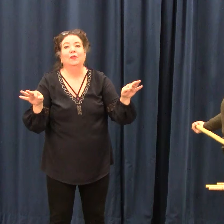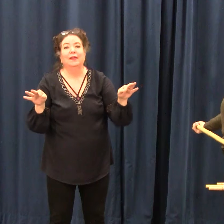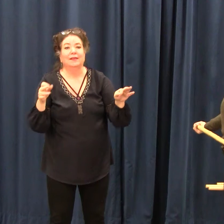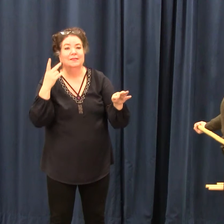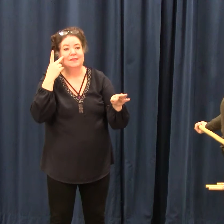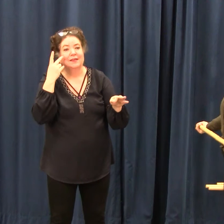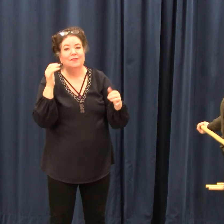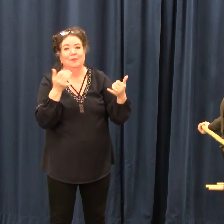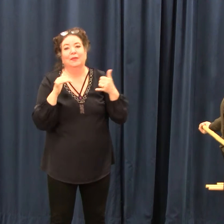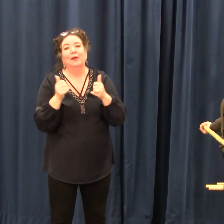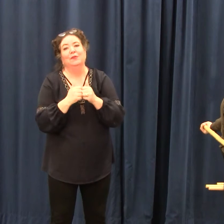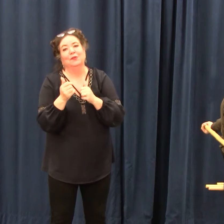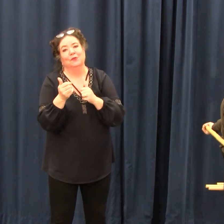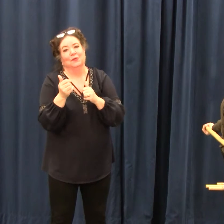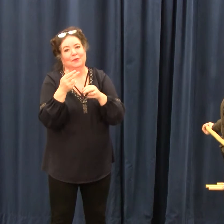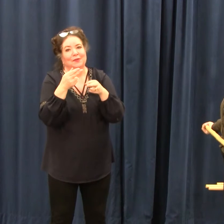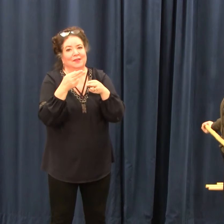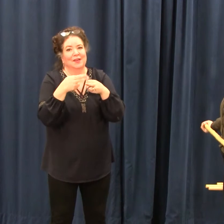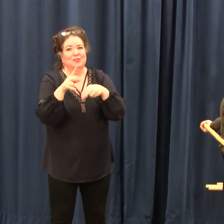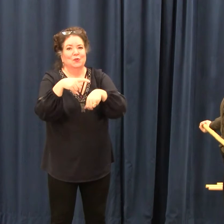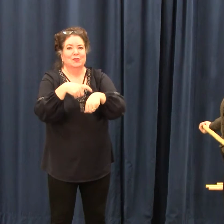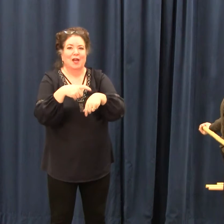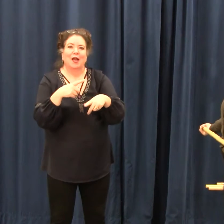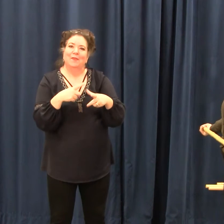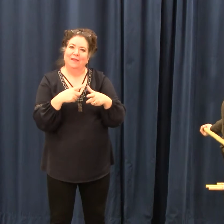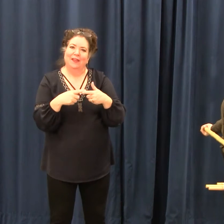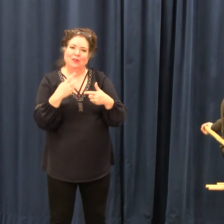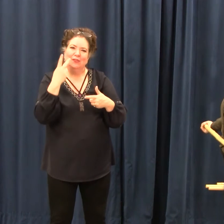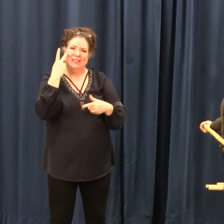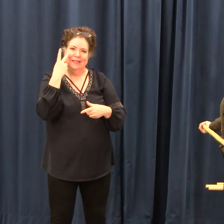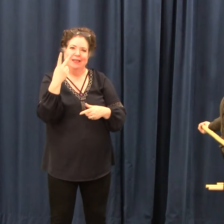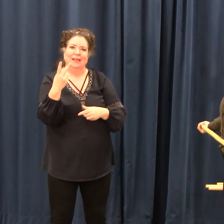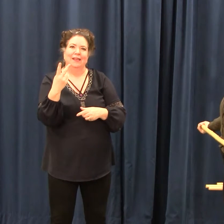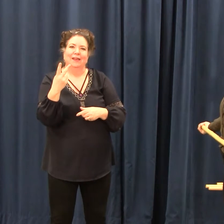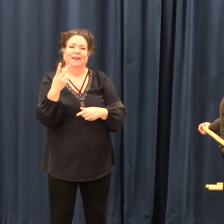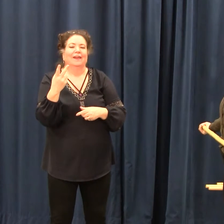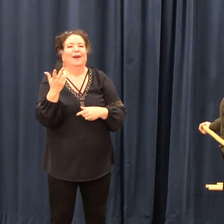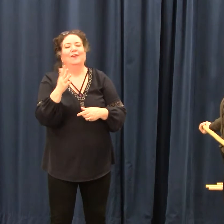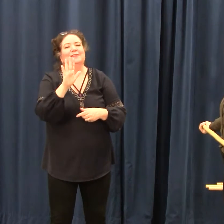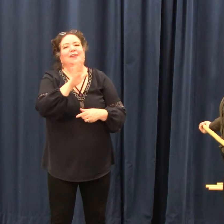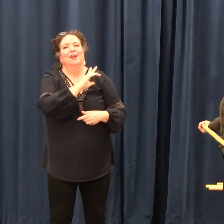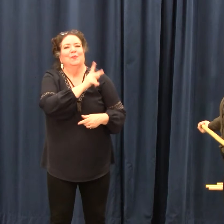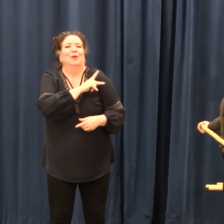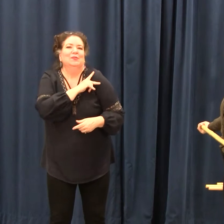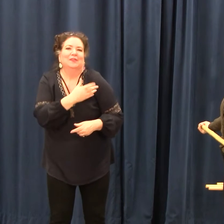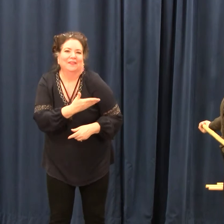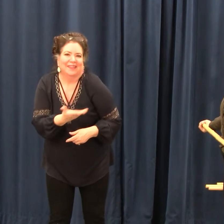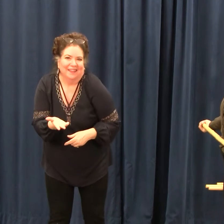An idea to improve communication - use poles and see if your partner would play with you a short time, then you'd see, bad connections might not be a personal thing,